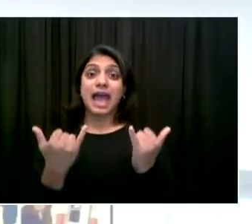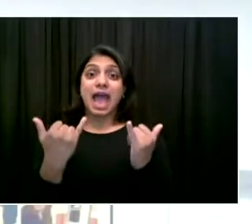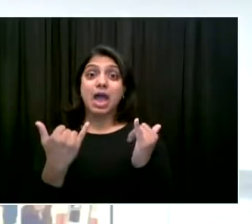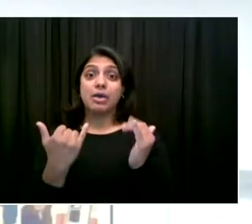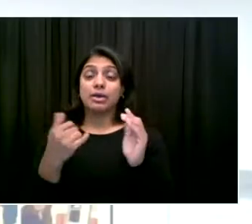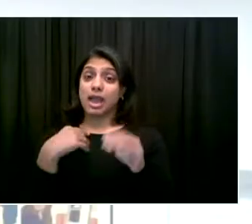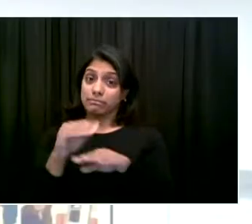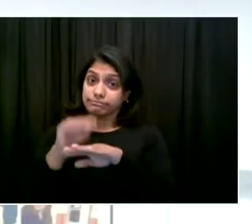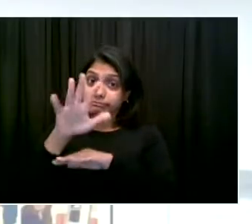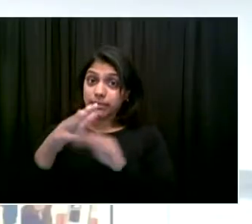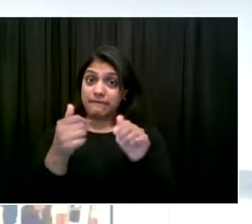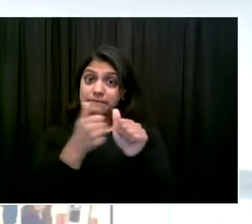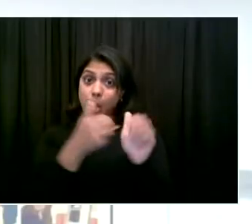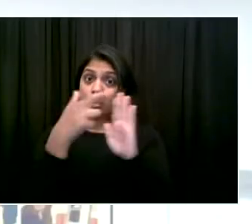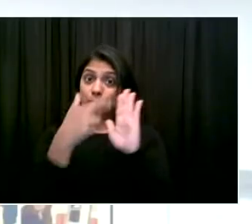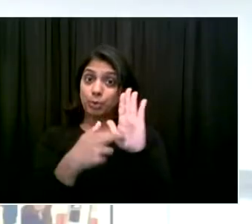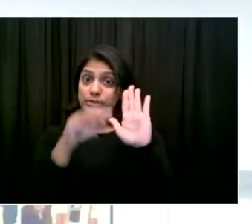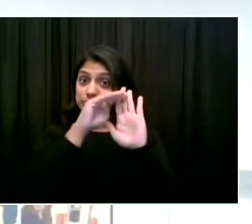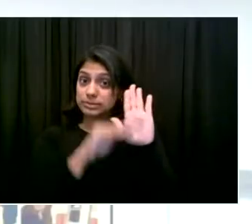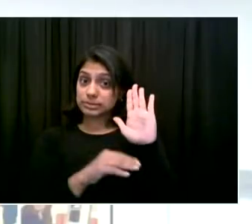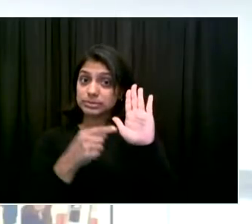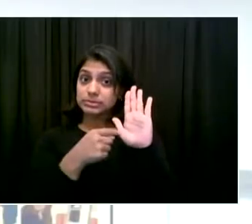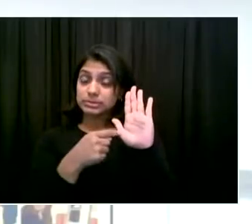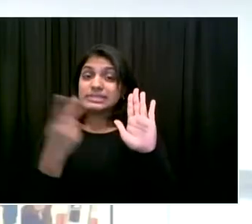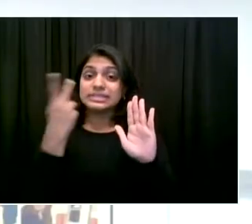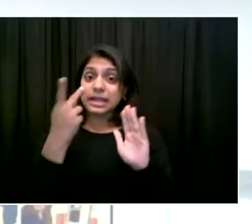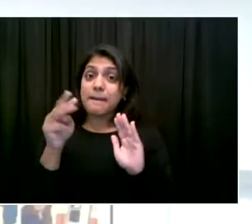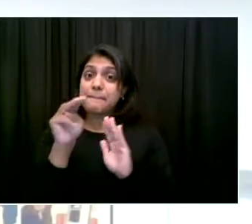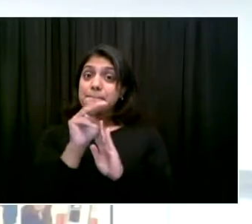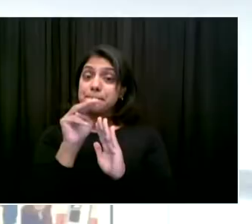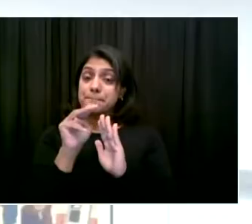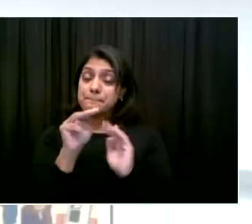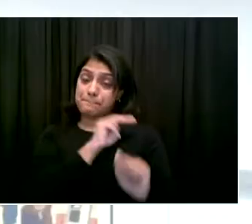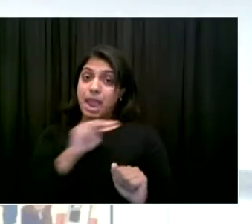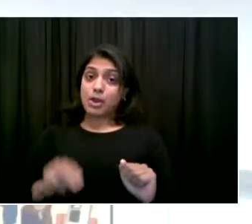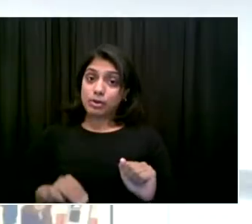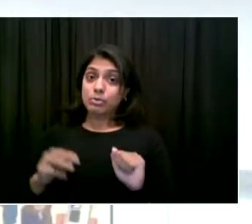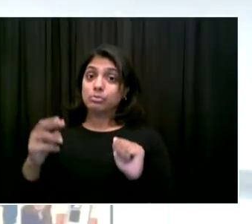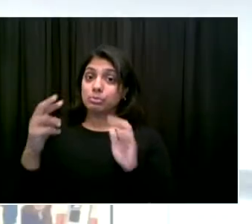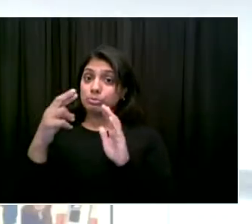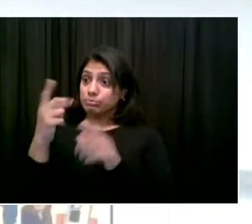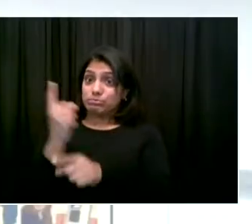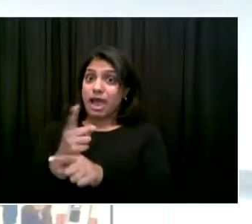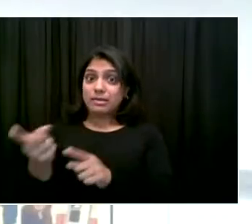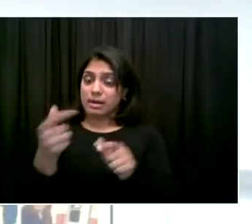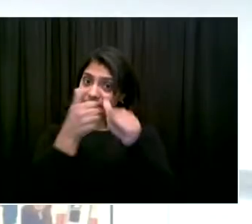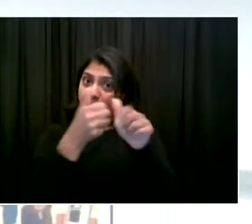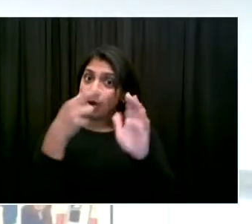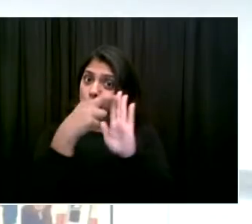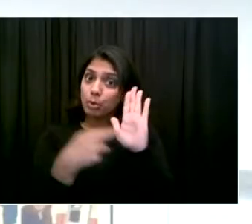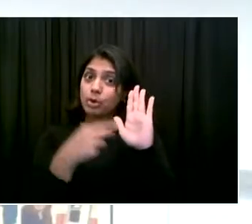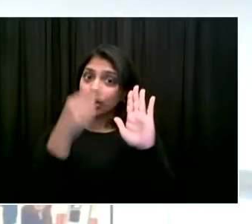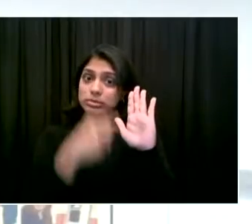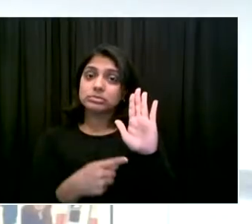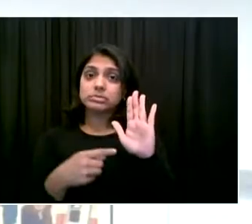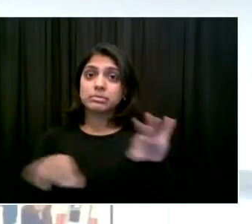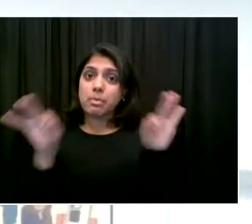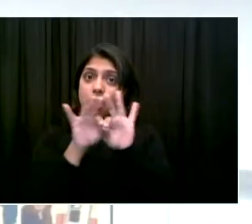IT POSSIBLY CAN BE. I WILL REITETERA SOME